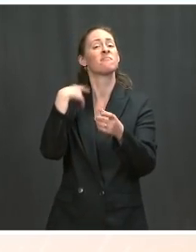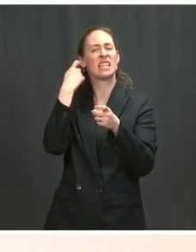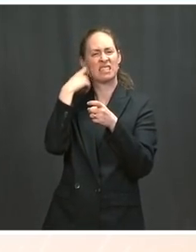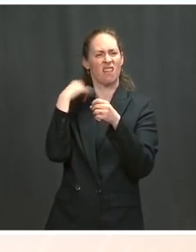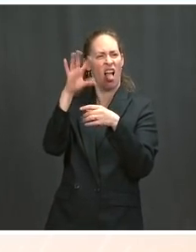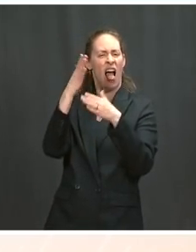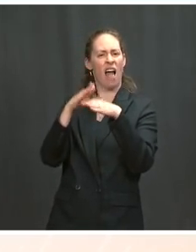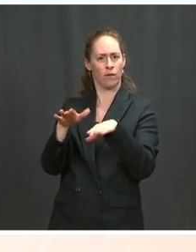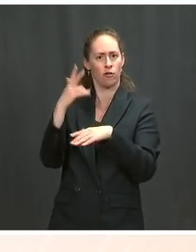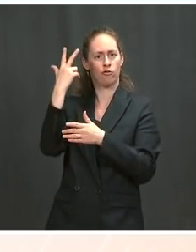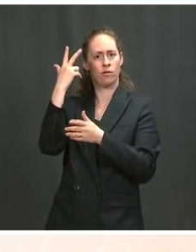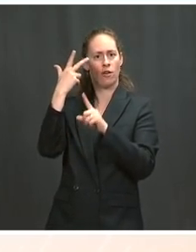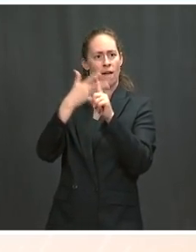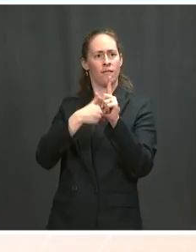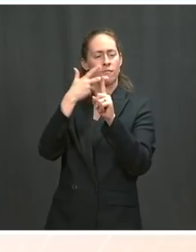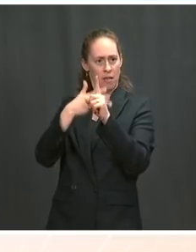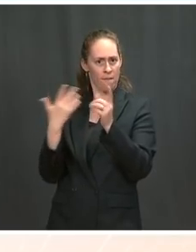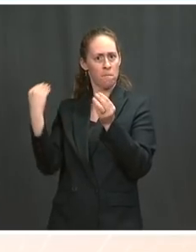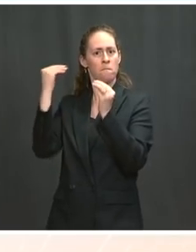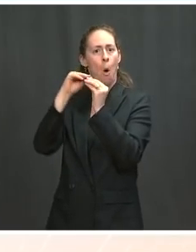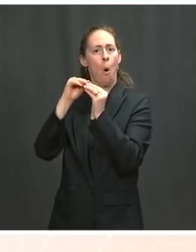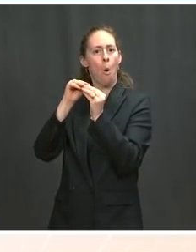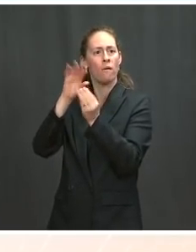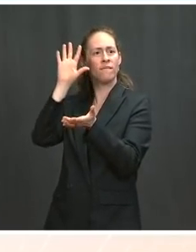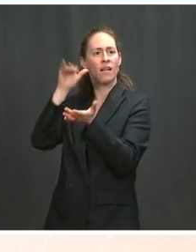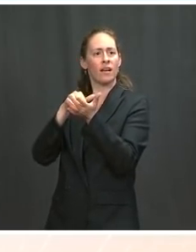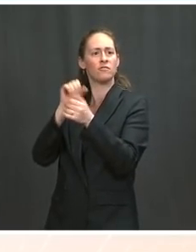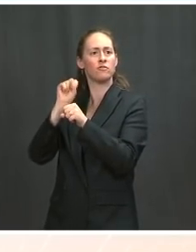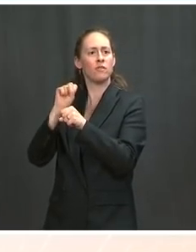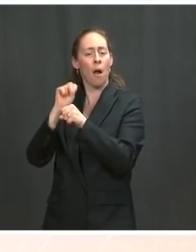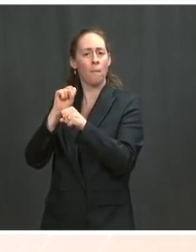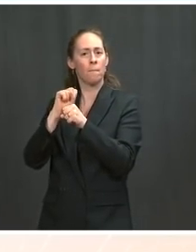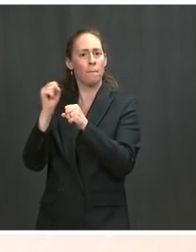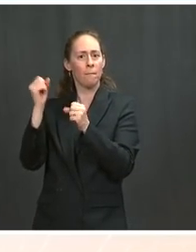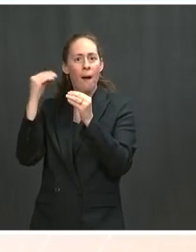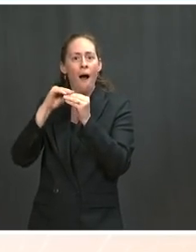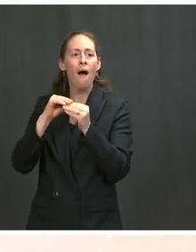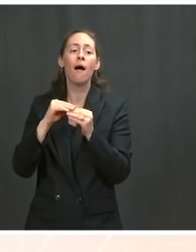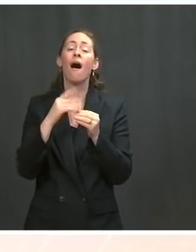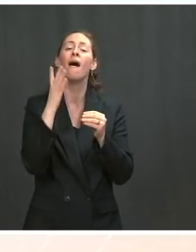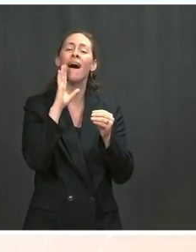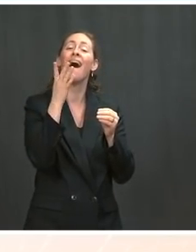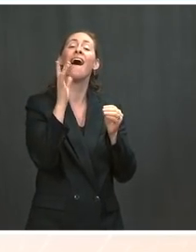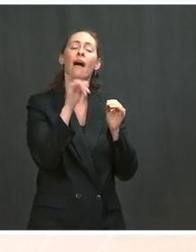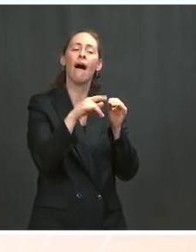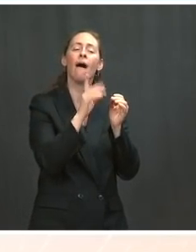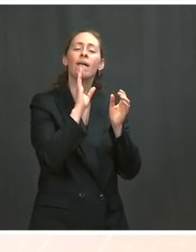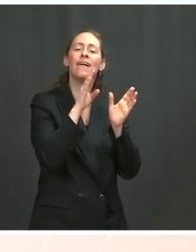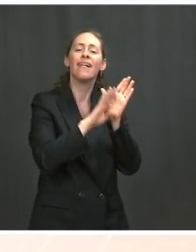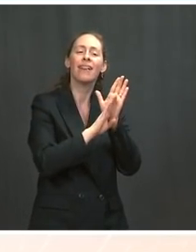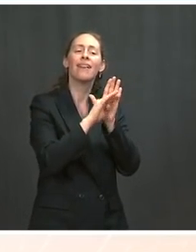We also know -- and this is why I referenced the pandemic -- because we know that there has been a massive increase over --